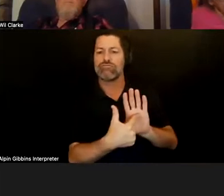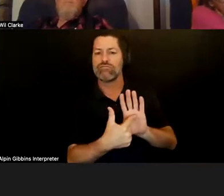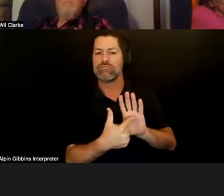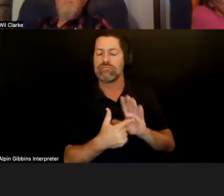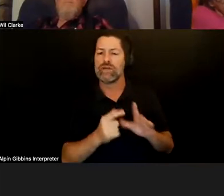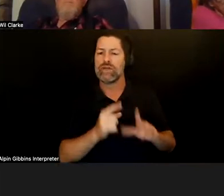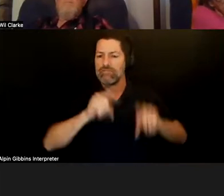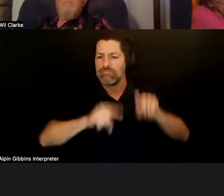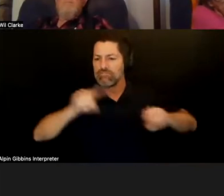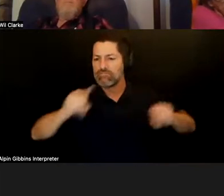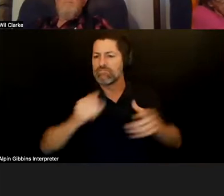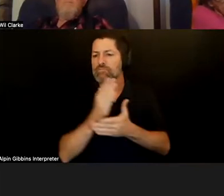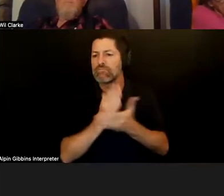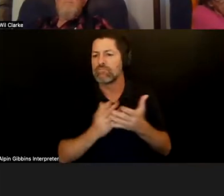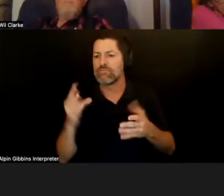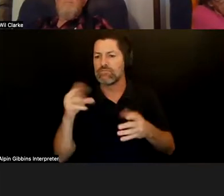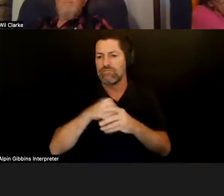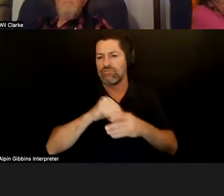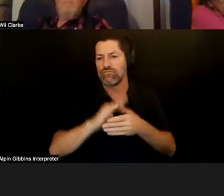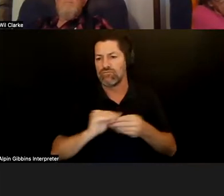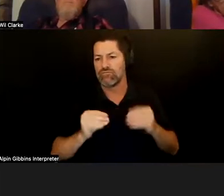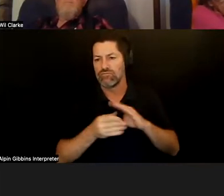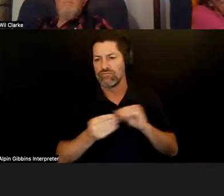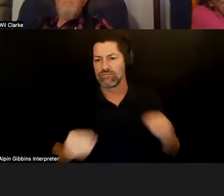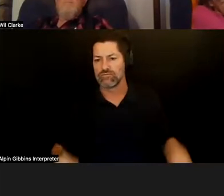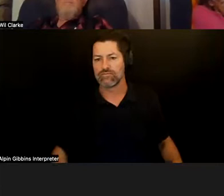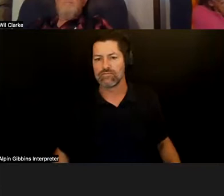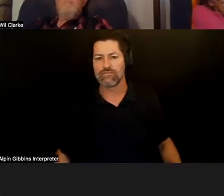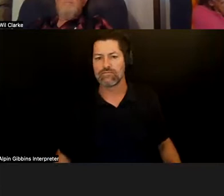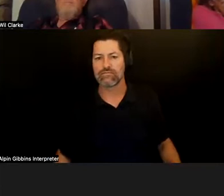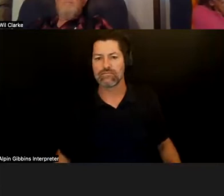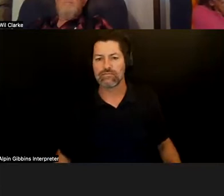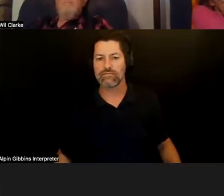different parts of the story, and all of those foods are eaten with mosaic.